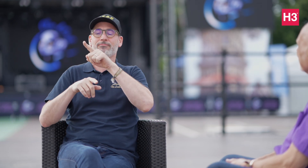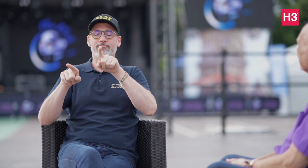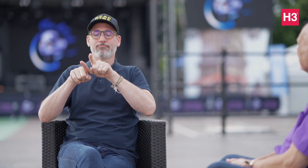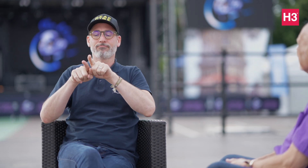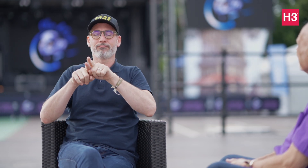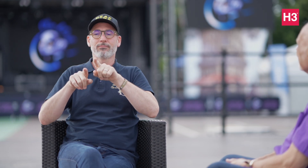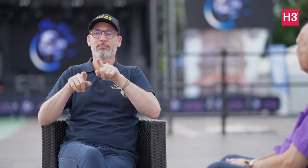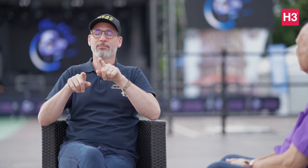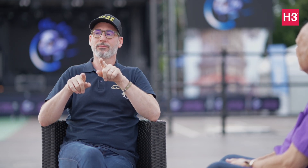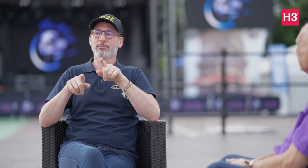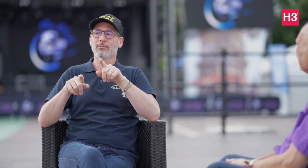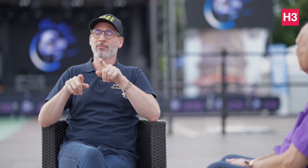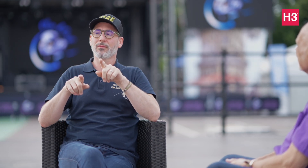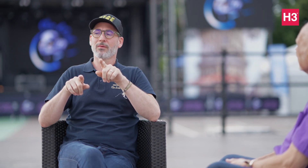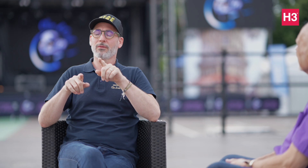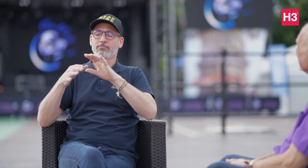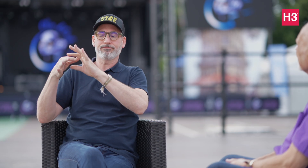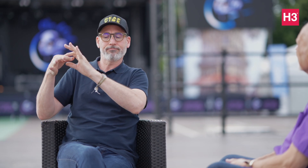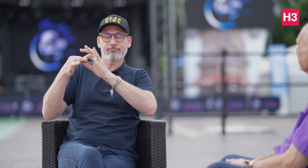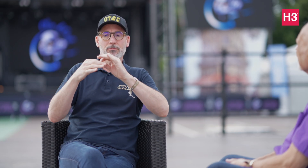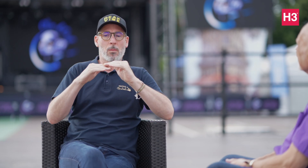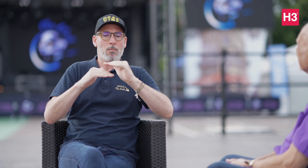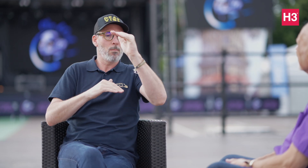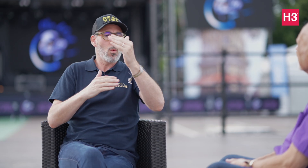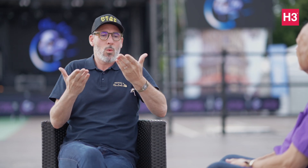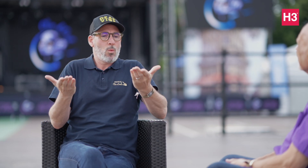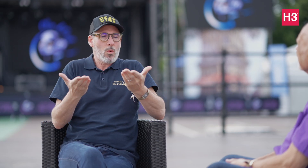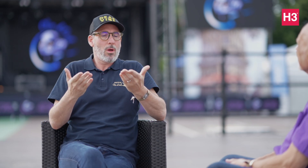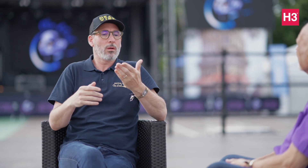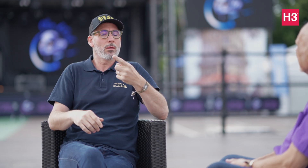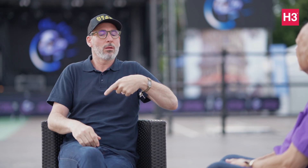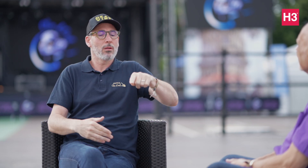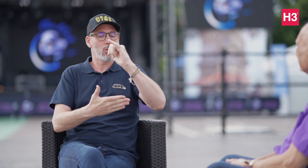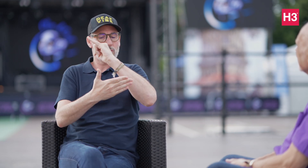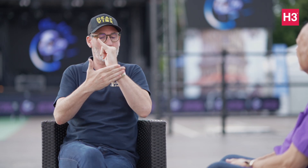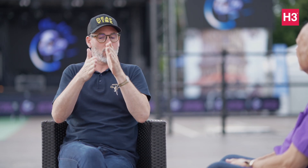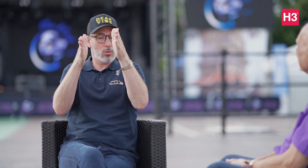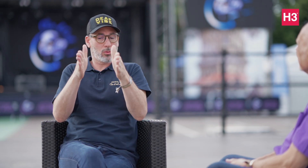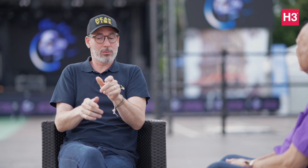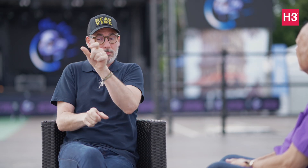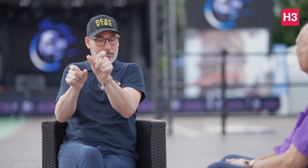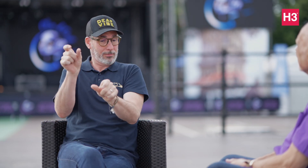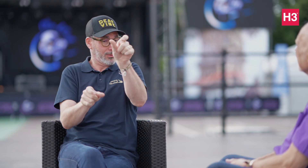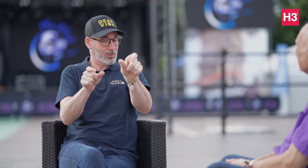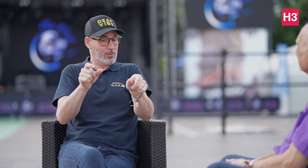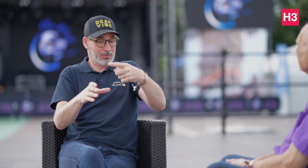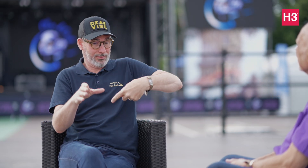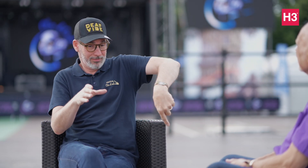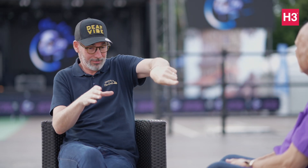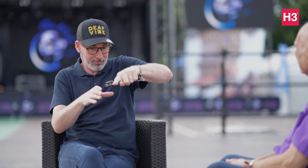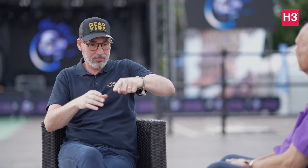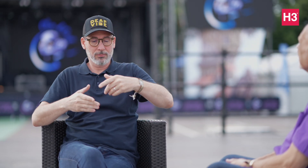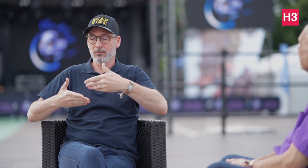to create an international festival right here in Europe.